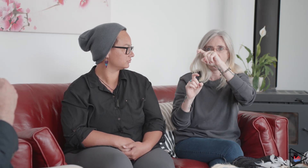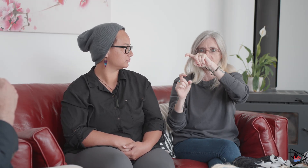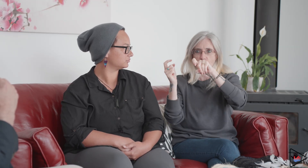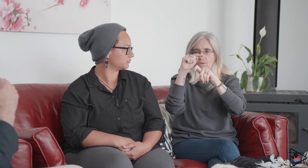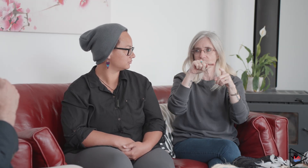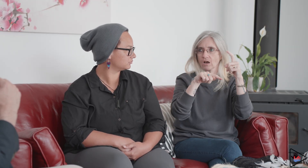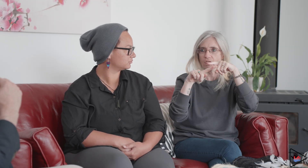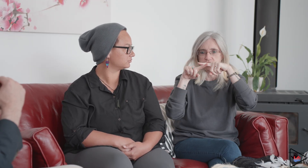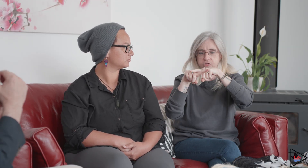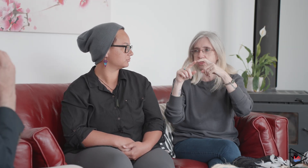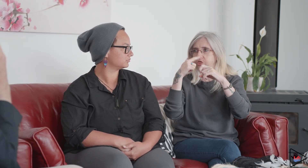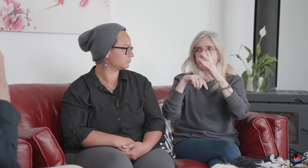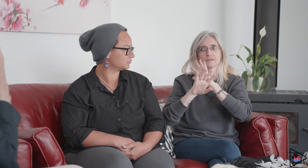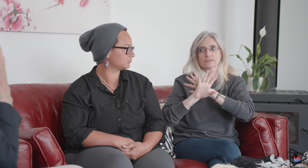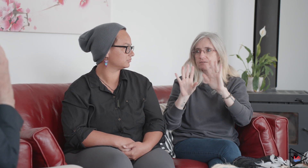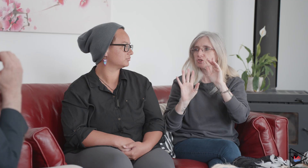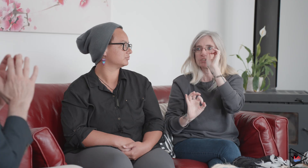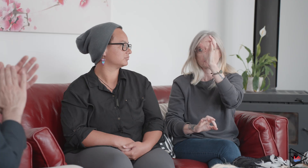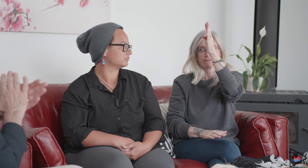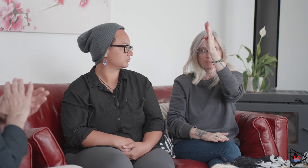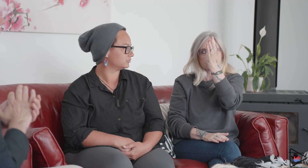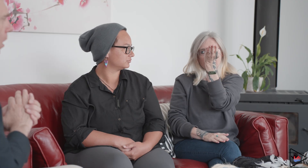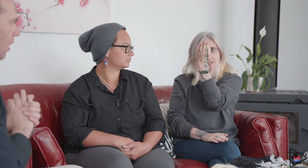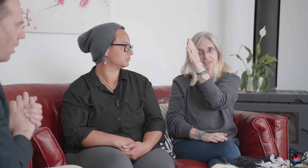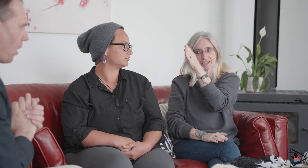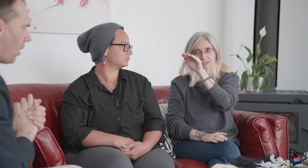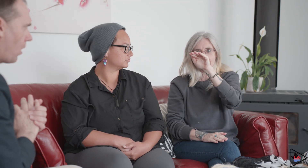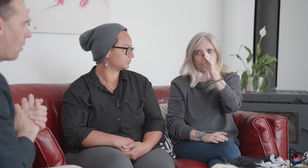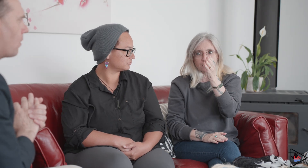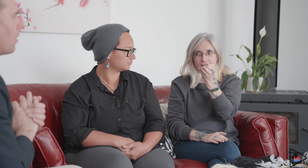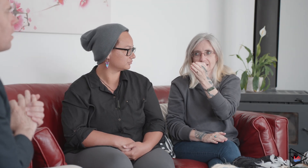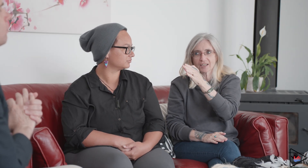you're not just thinking about that, you're also considering about how the back of the panel is